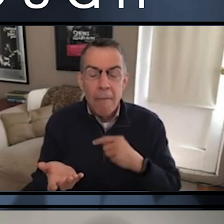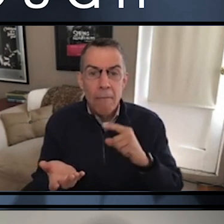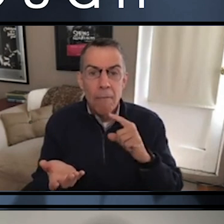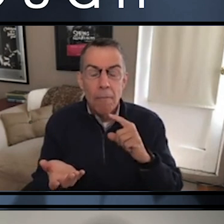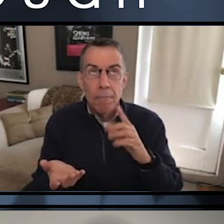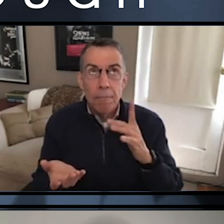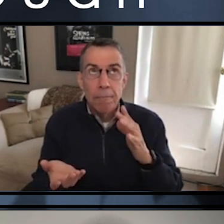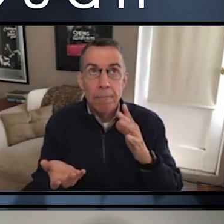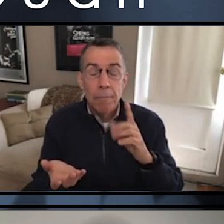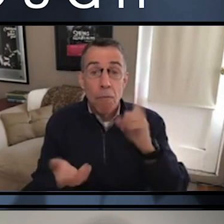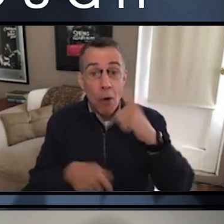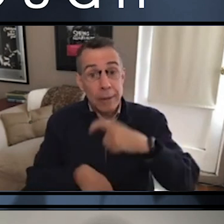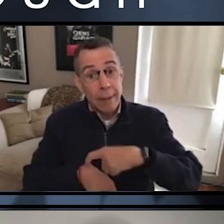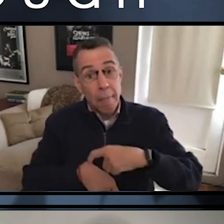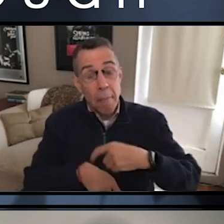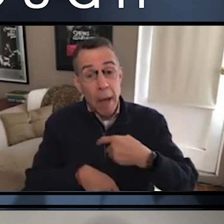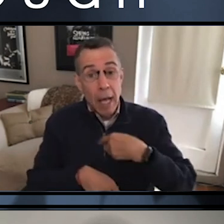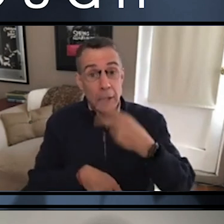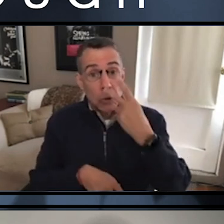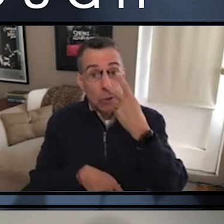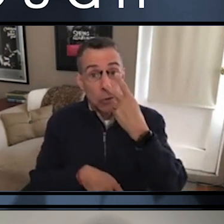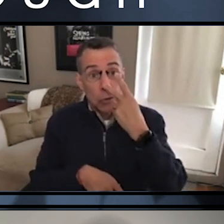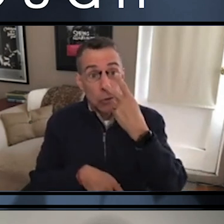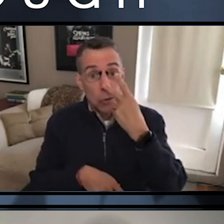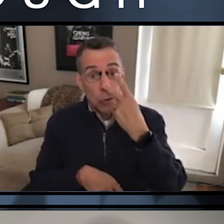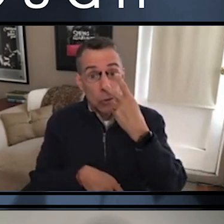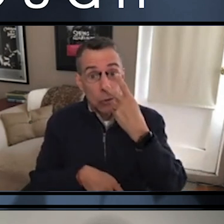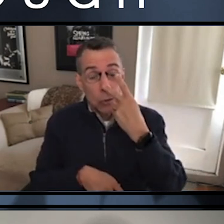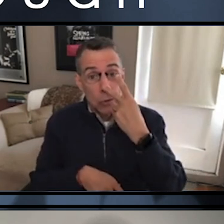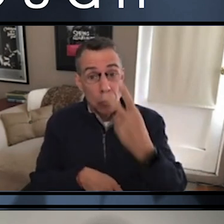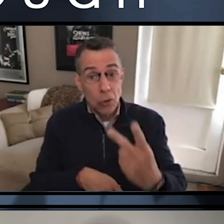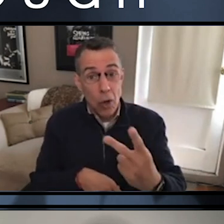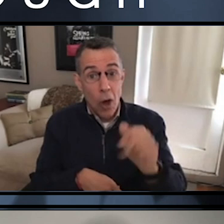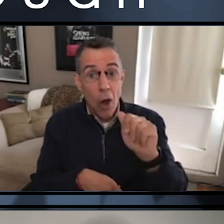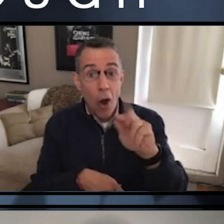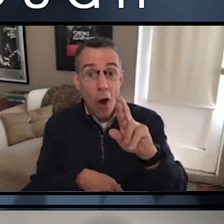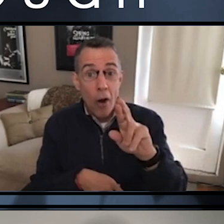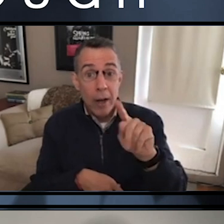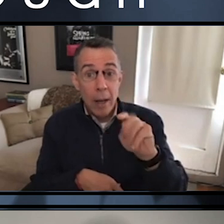first time I laid eyes on this man, Artemio. The most notable thing was that